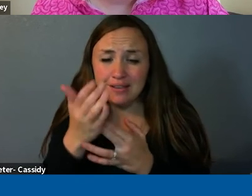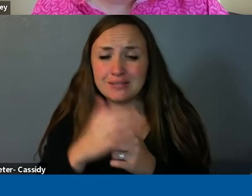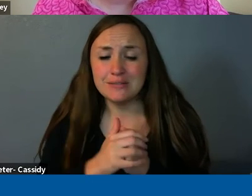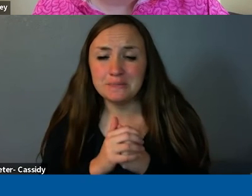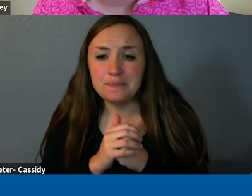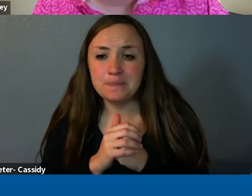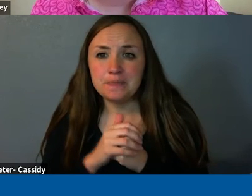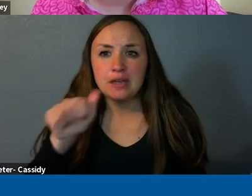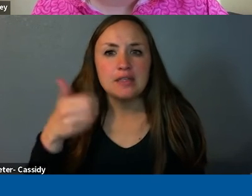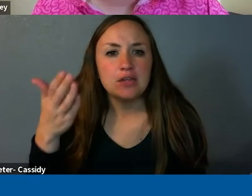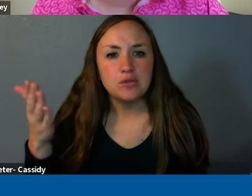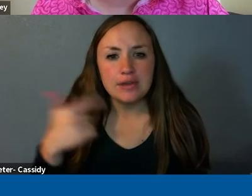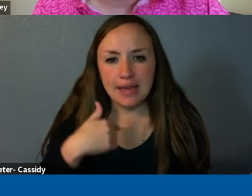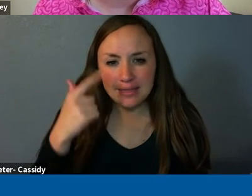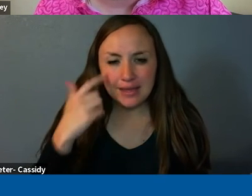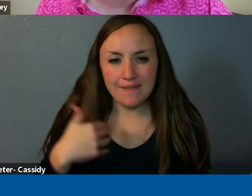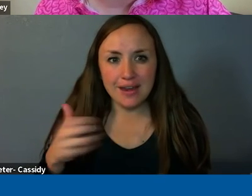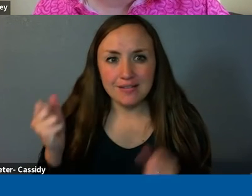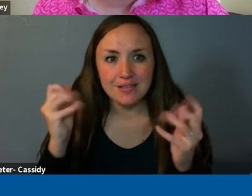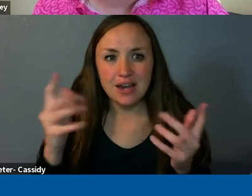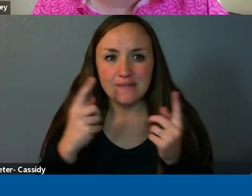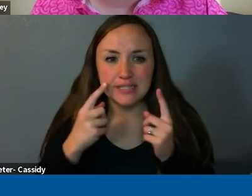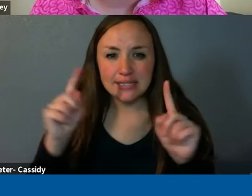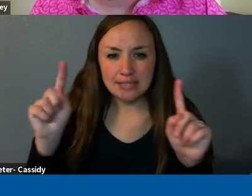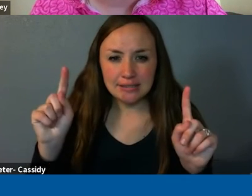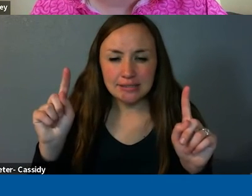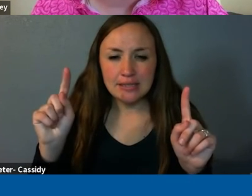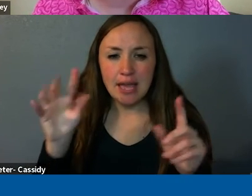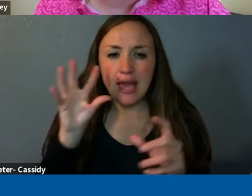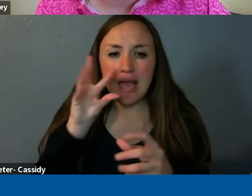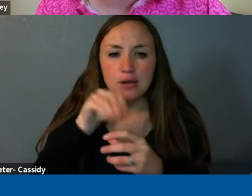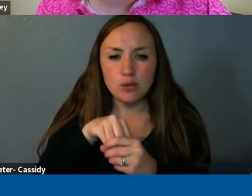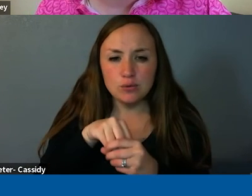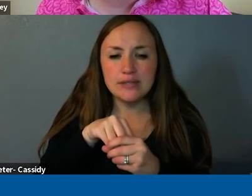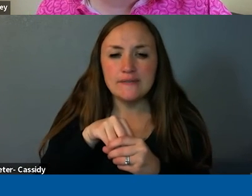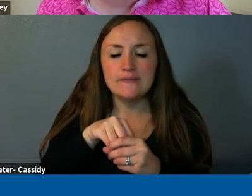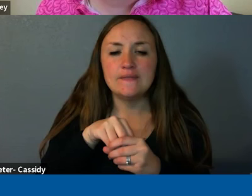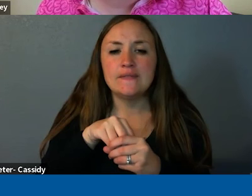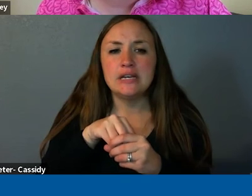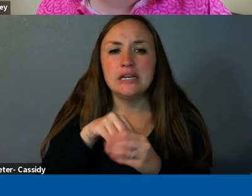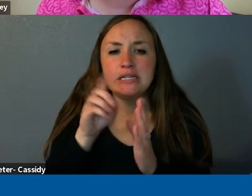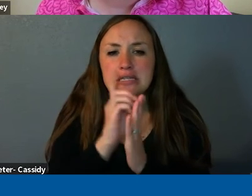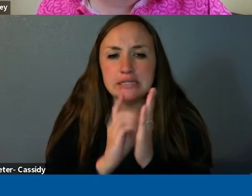The other thing that I think I've had a lot of success with is inclusive design and accessibility are really cool art right now